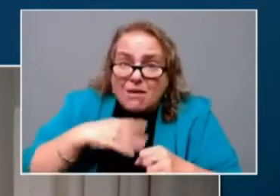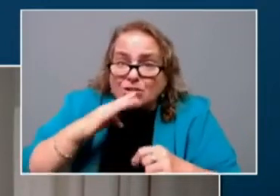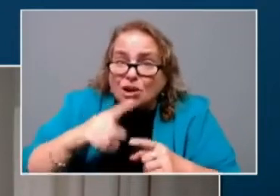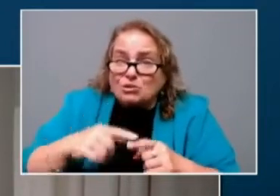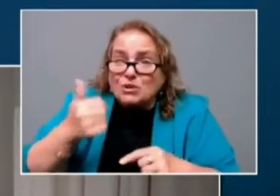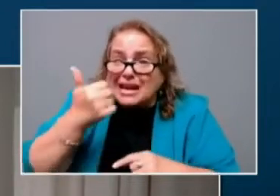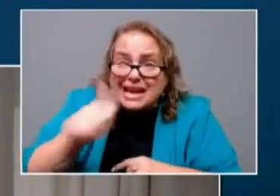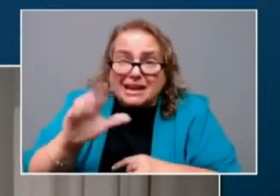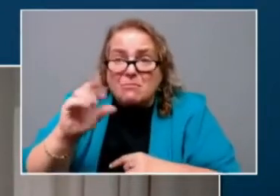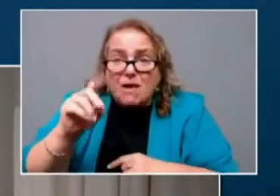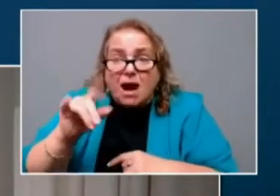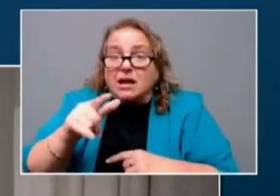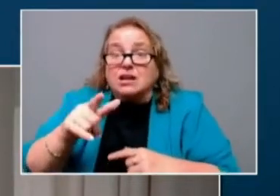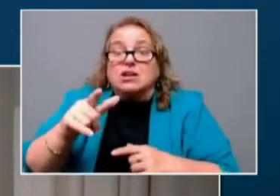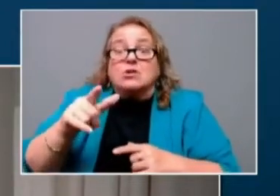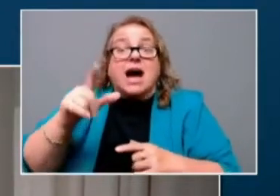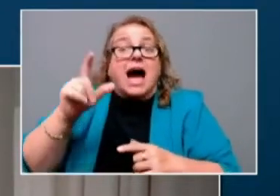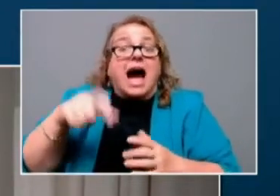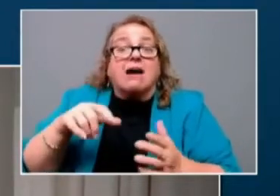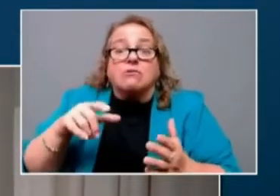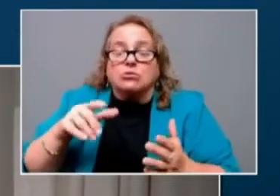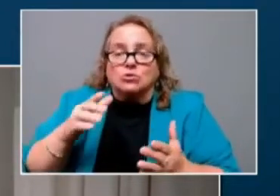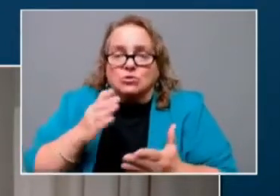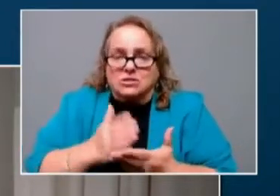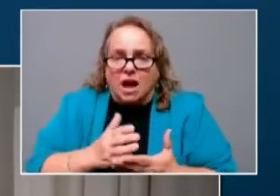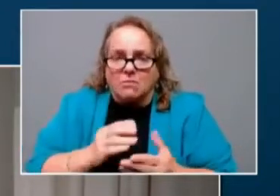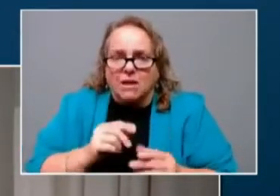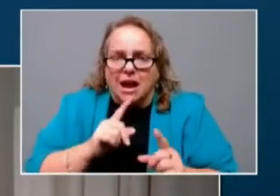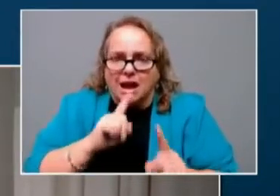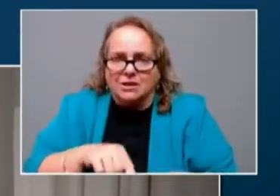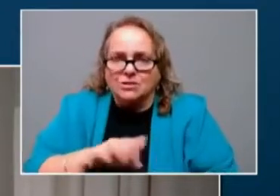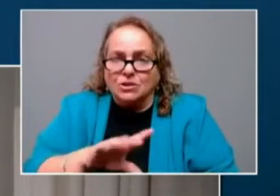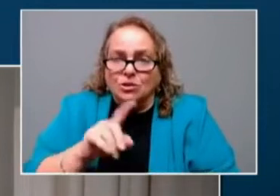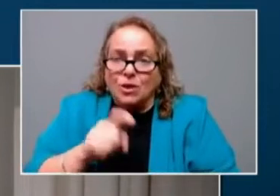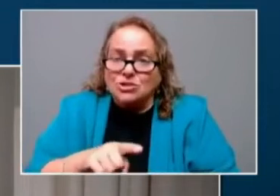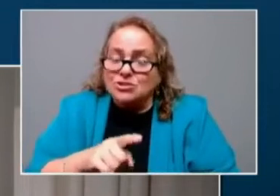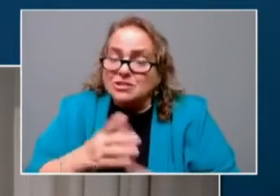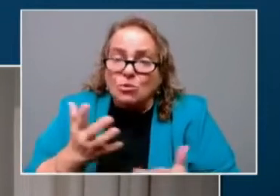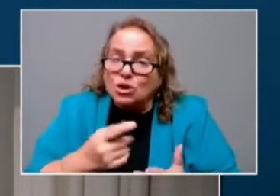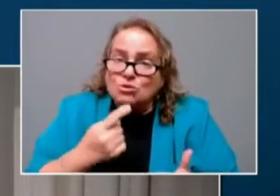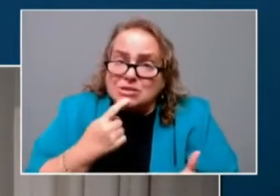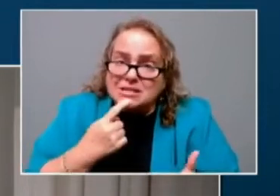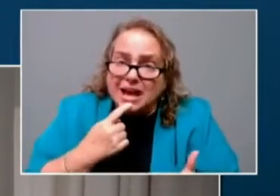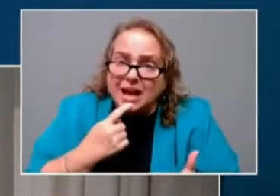questions and you say, let's just tell them you really love them. Tell them